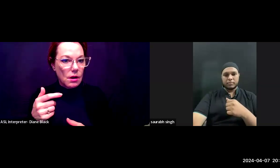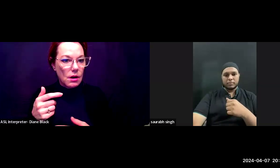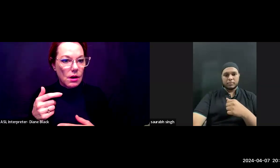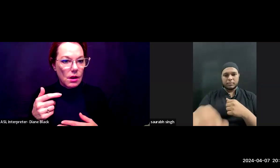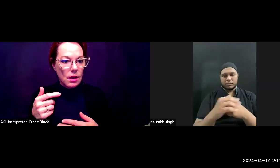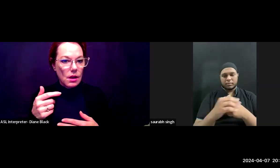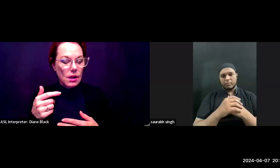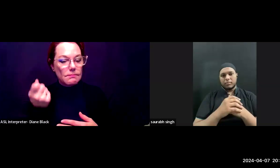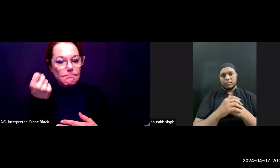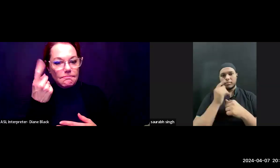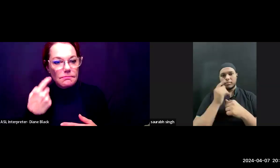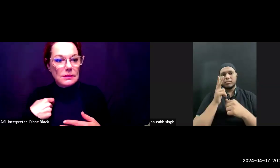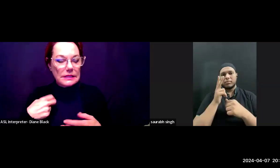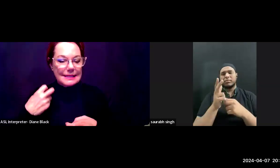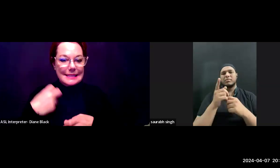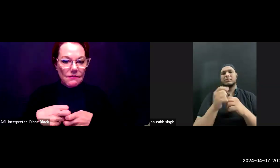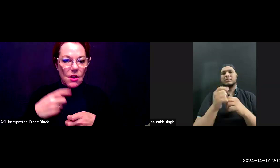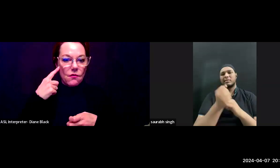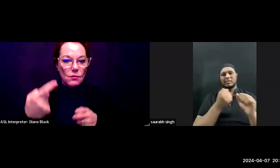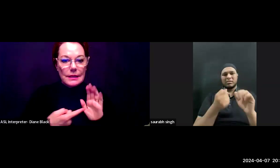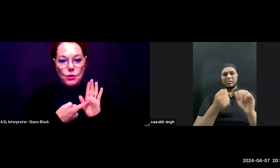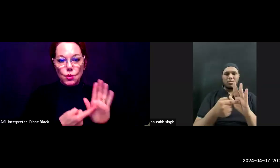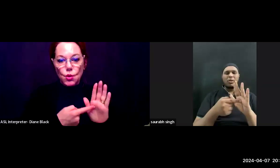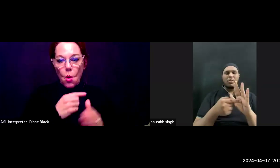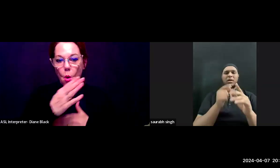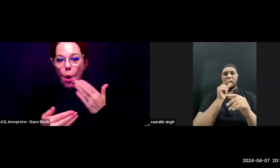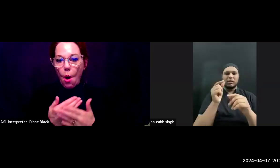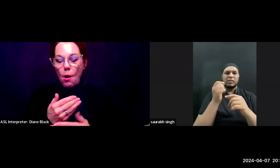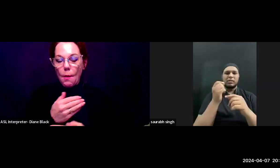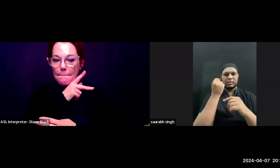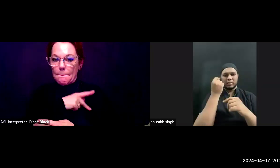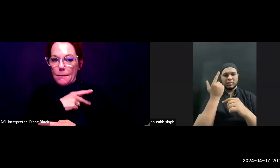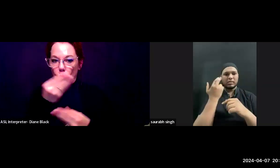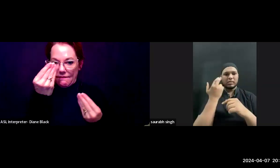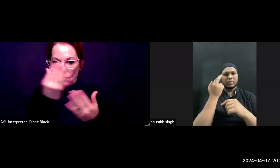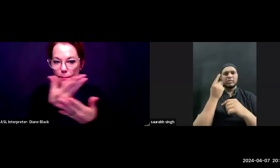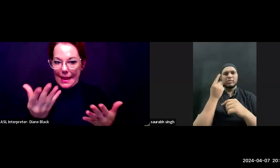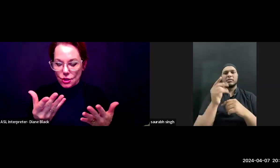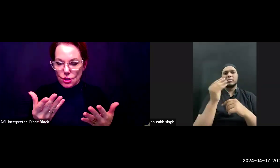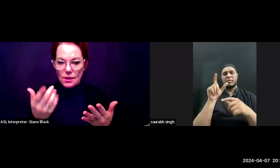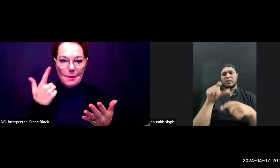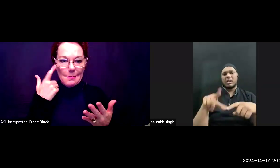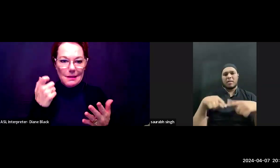difficult to _____ to show that. you understand uh because this somebody's life and I can't talk